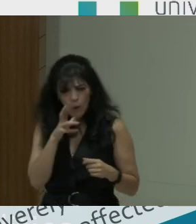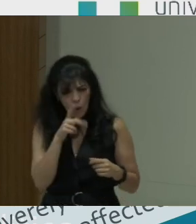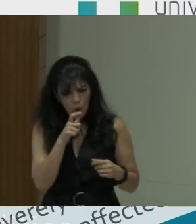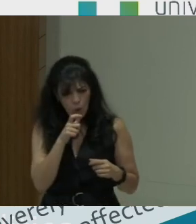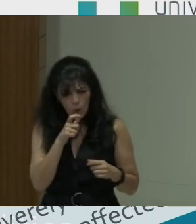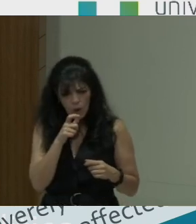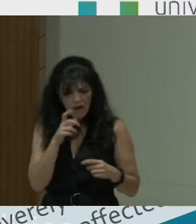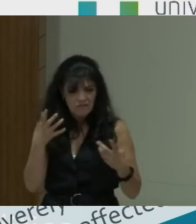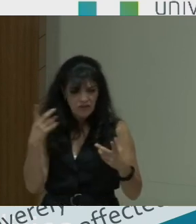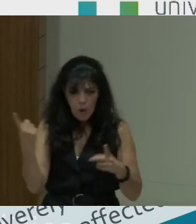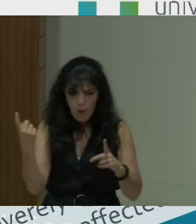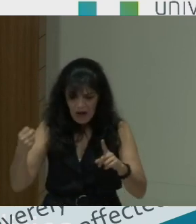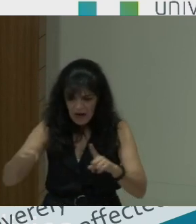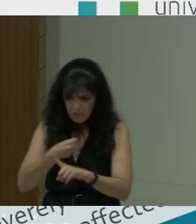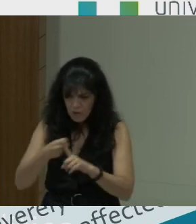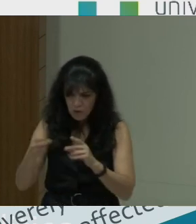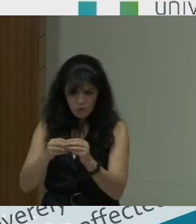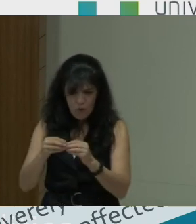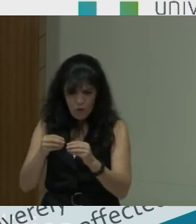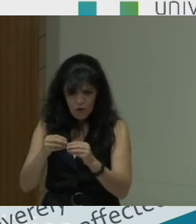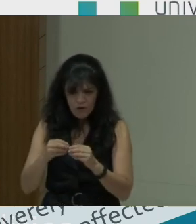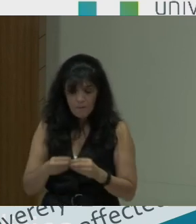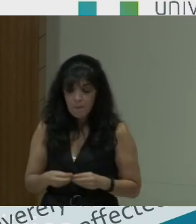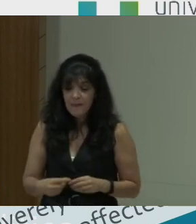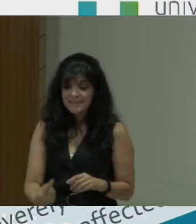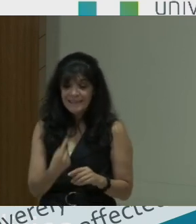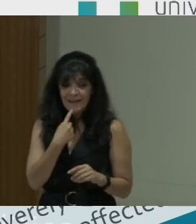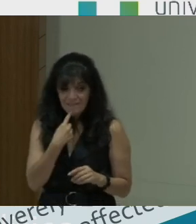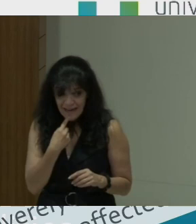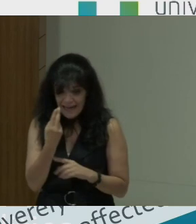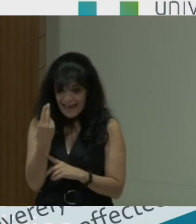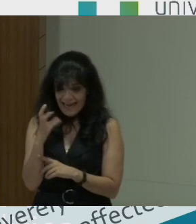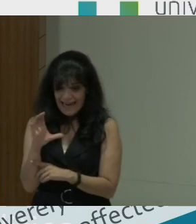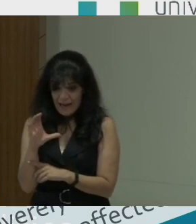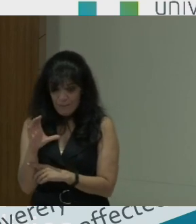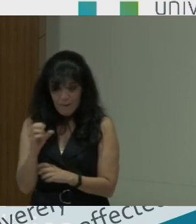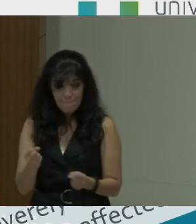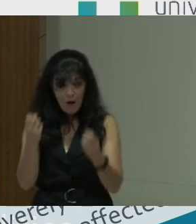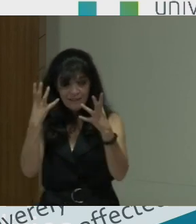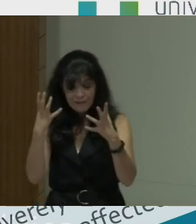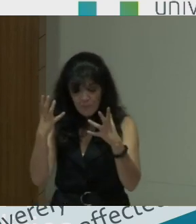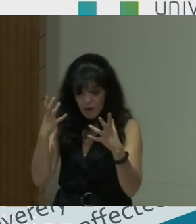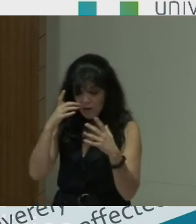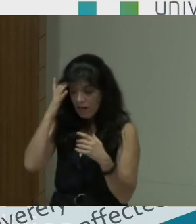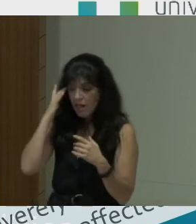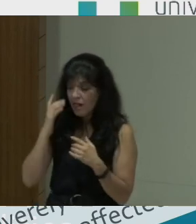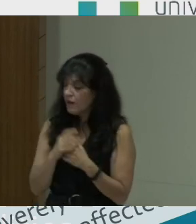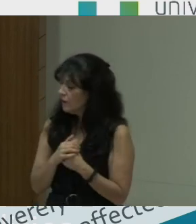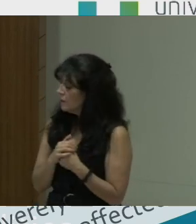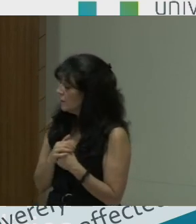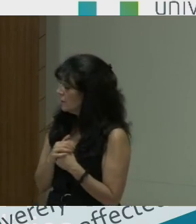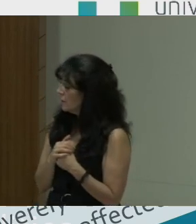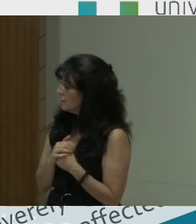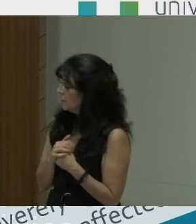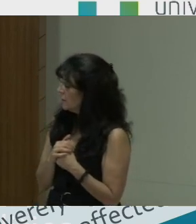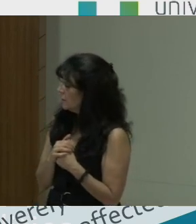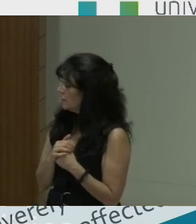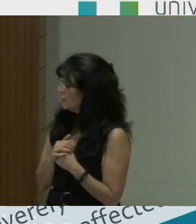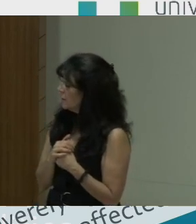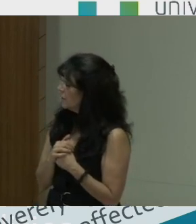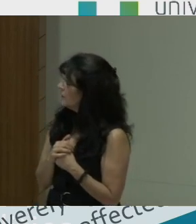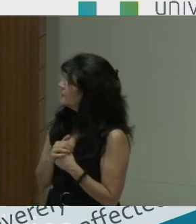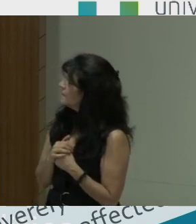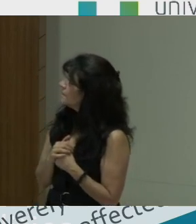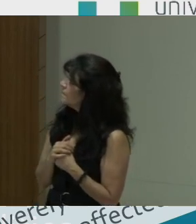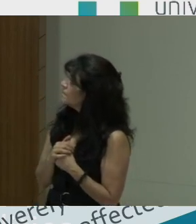Perhaps in the situation of severely handicapped, multiple disabled children,